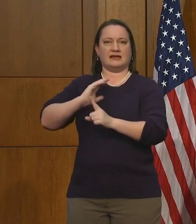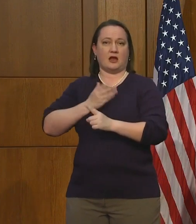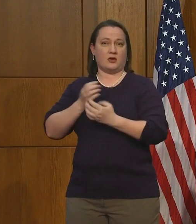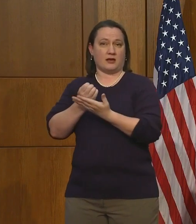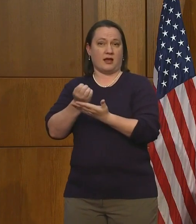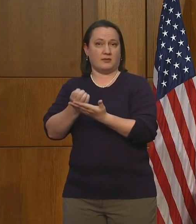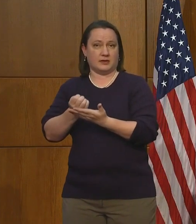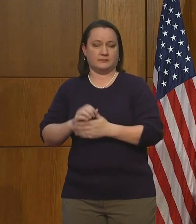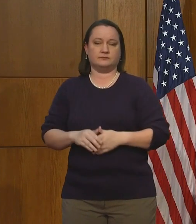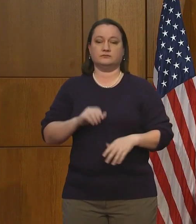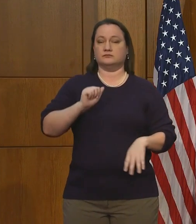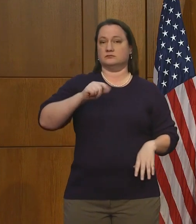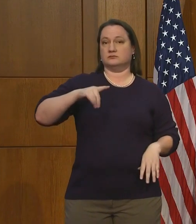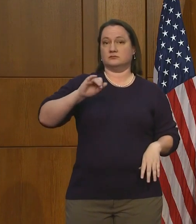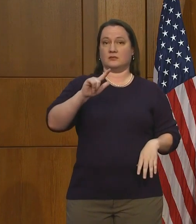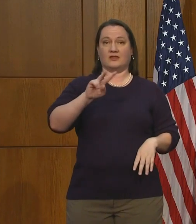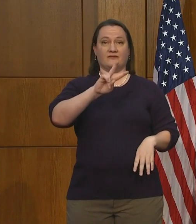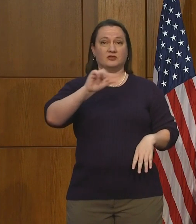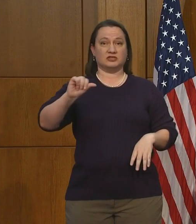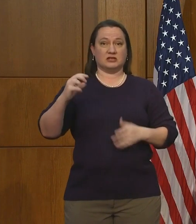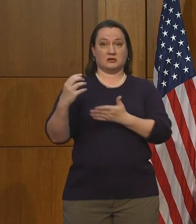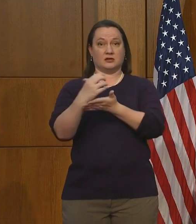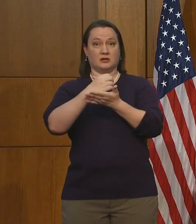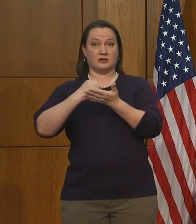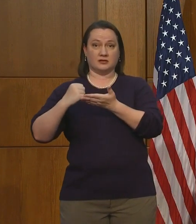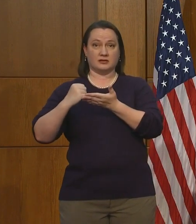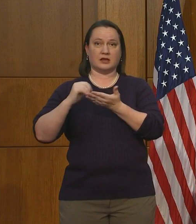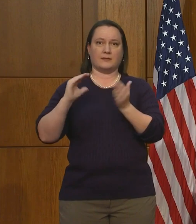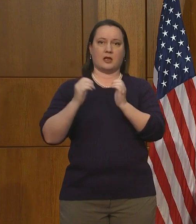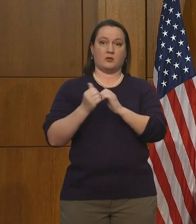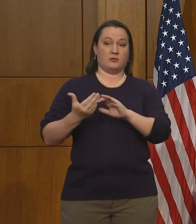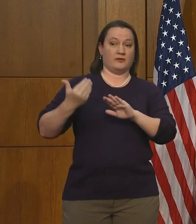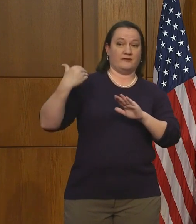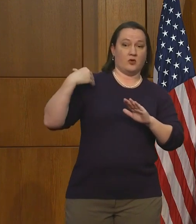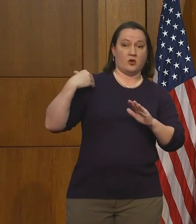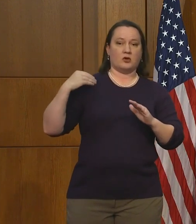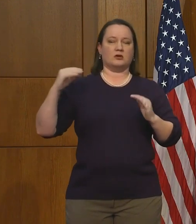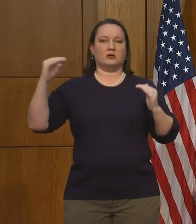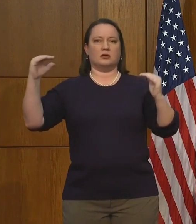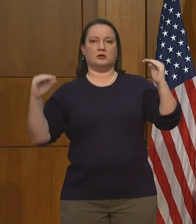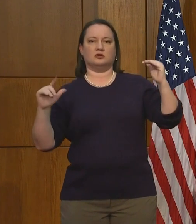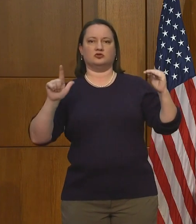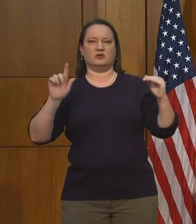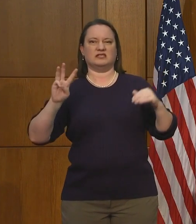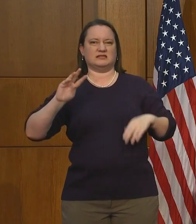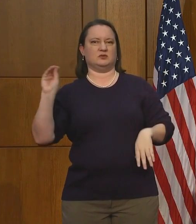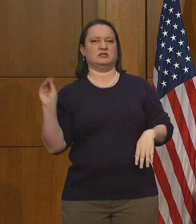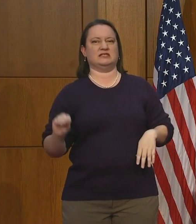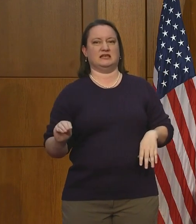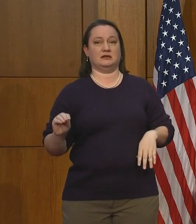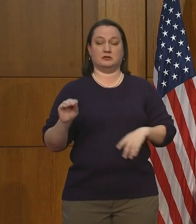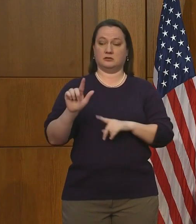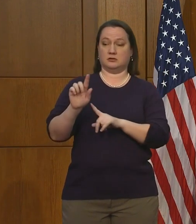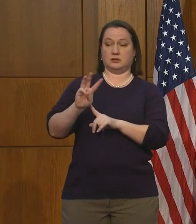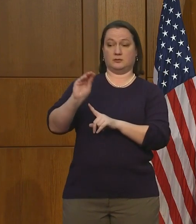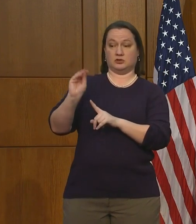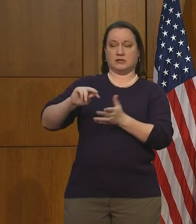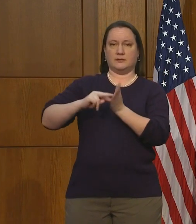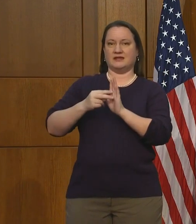HAVING ON OUR ECONOMY. FOR APRIL VIRGINIANS REVENUE